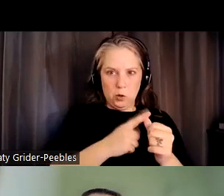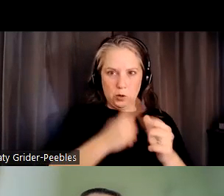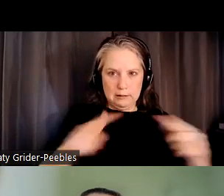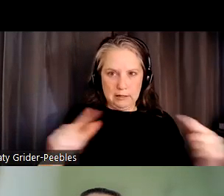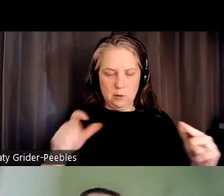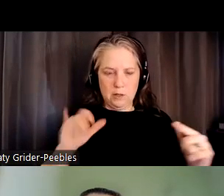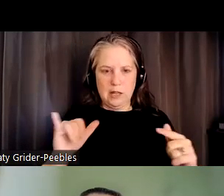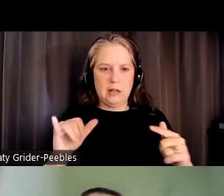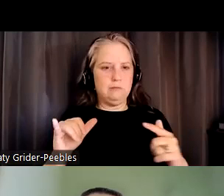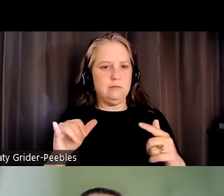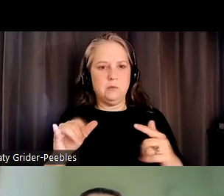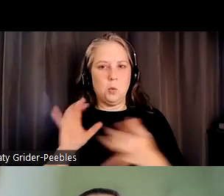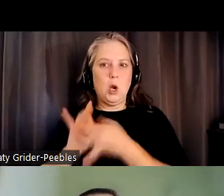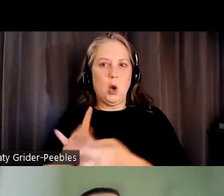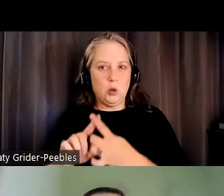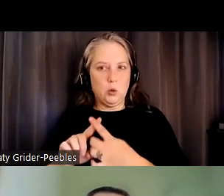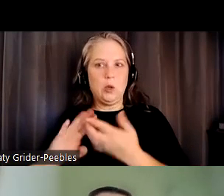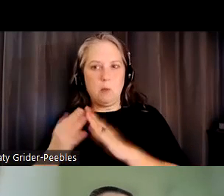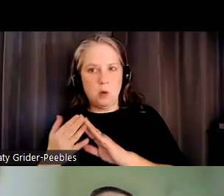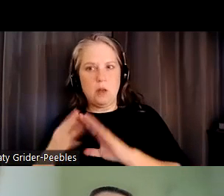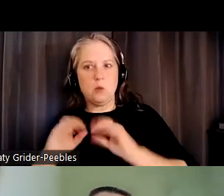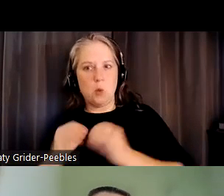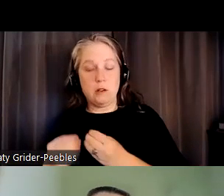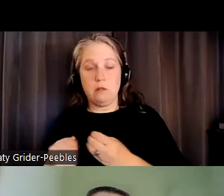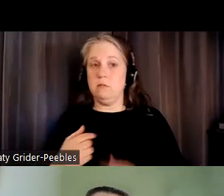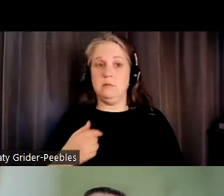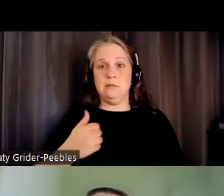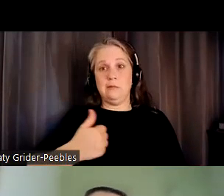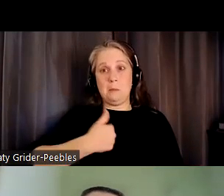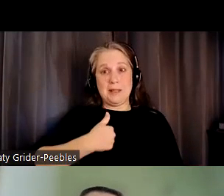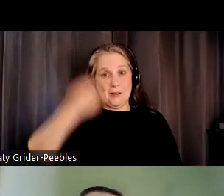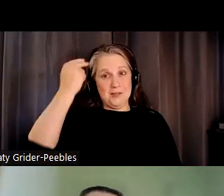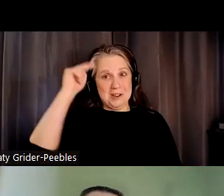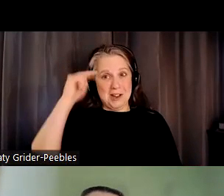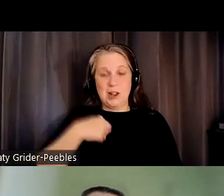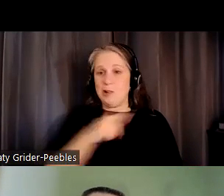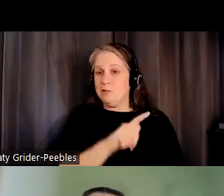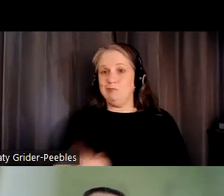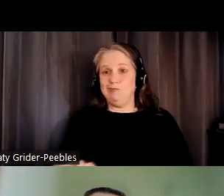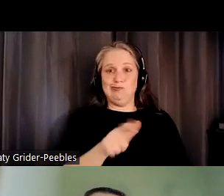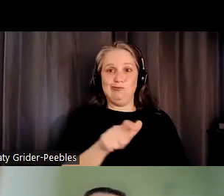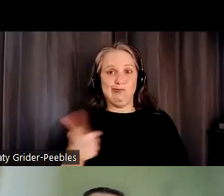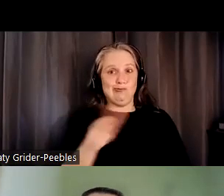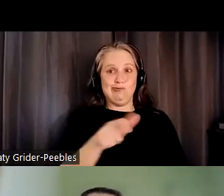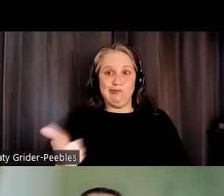Natasha: I go back and forth. That's my personal thing. When I know some of the people